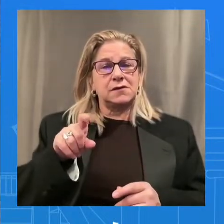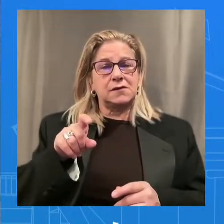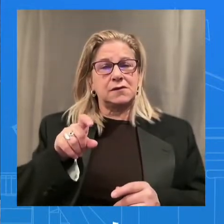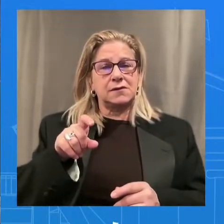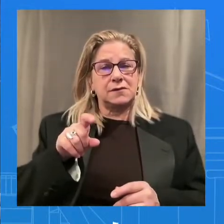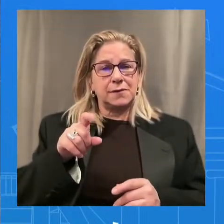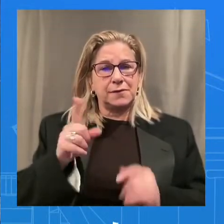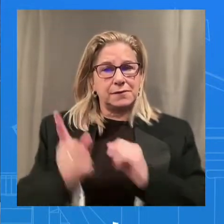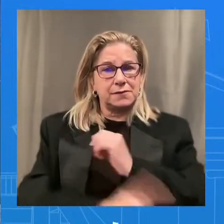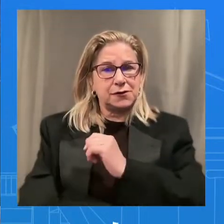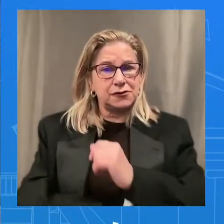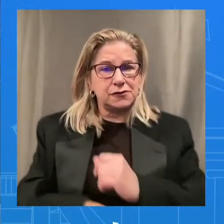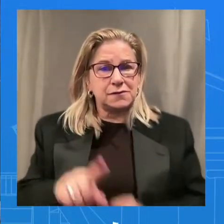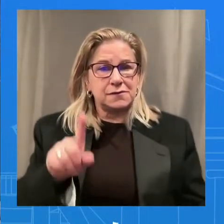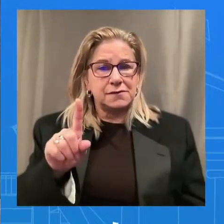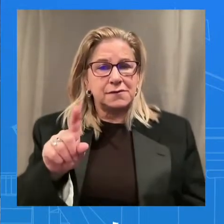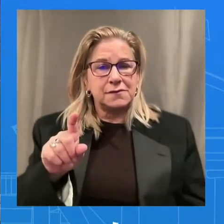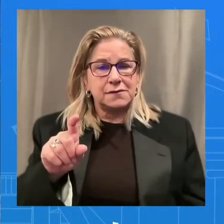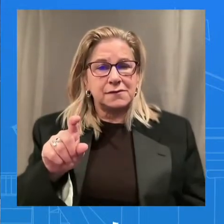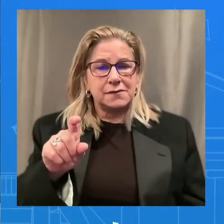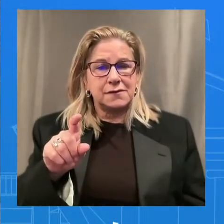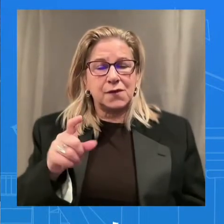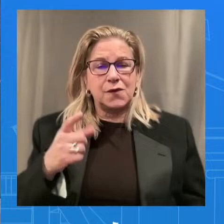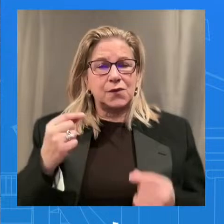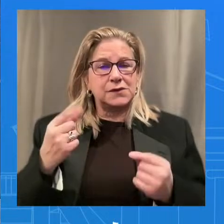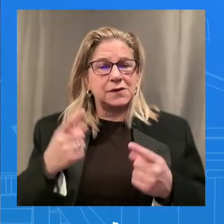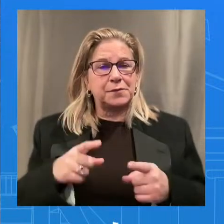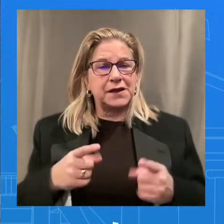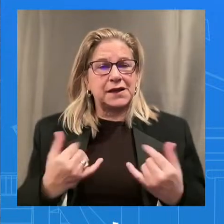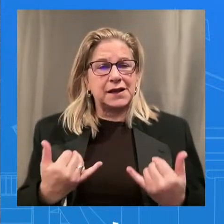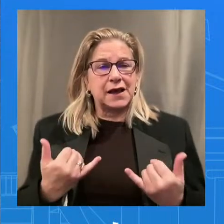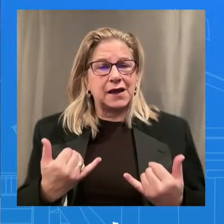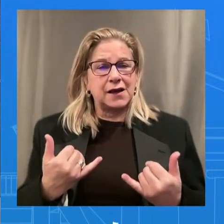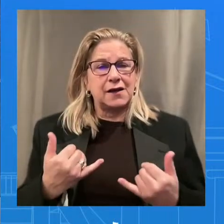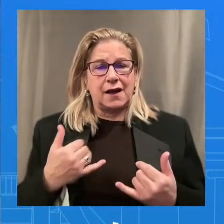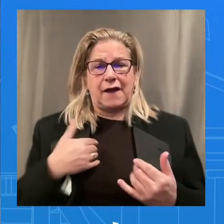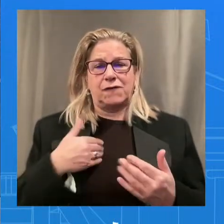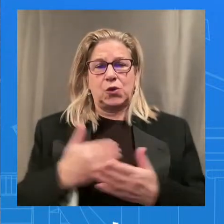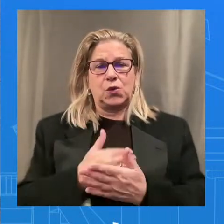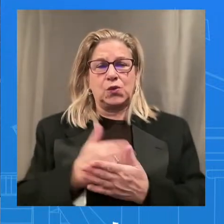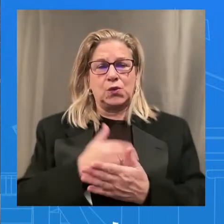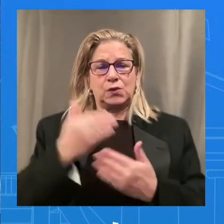sort of new restrictions on AI and chips that are all coming